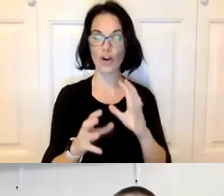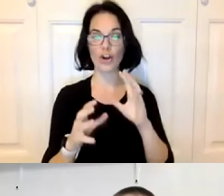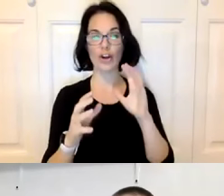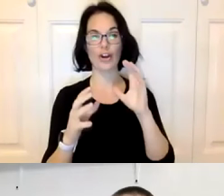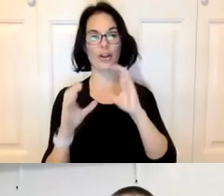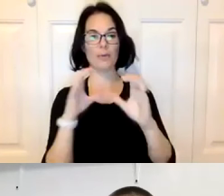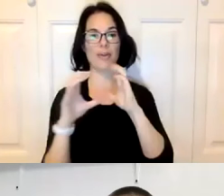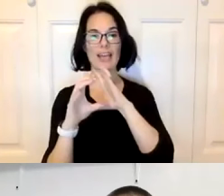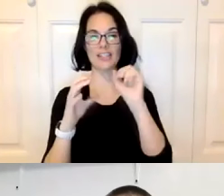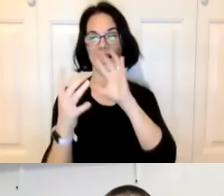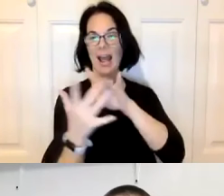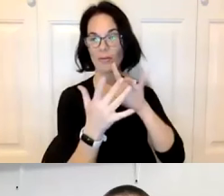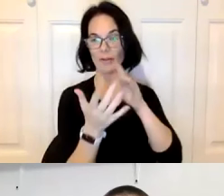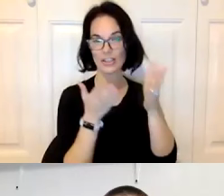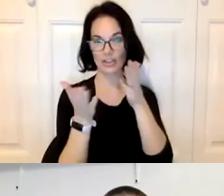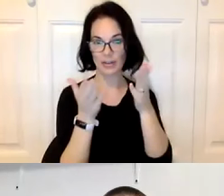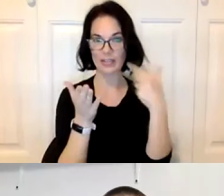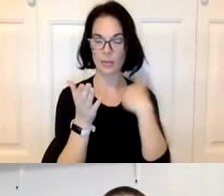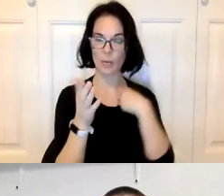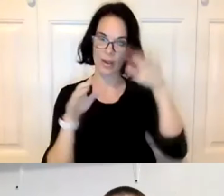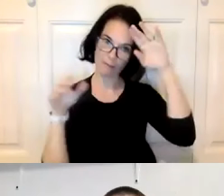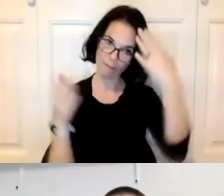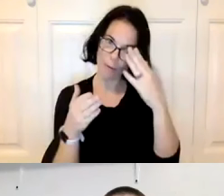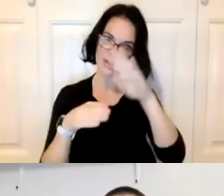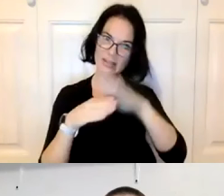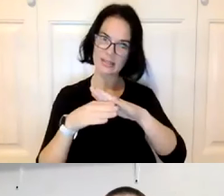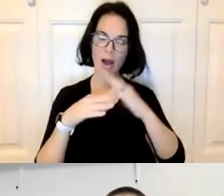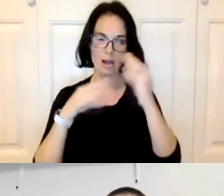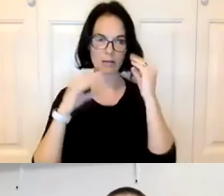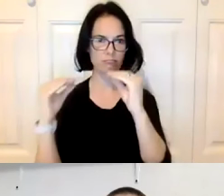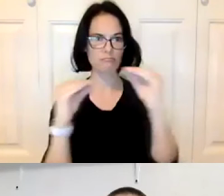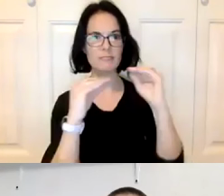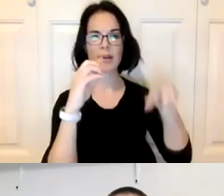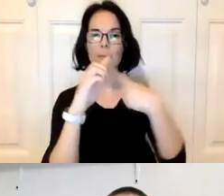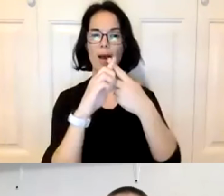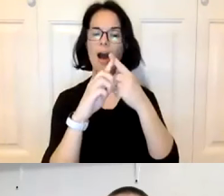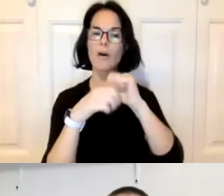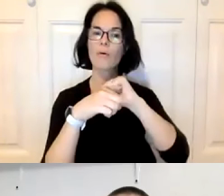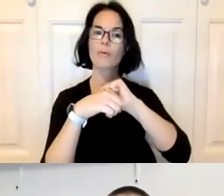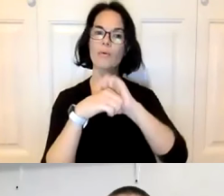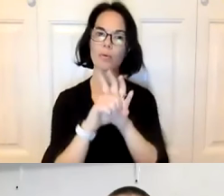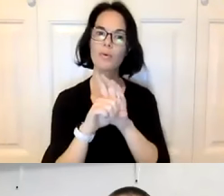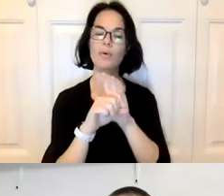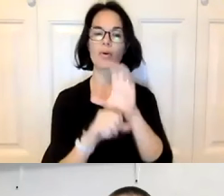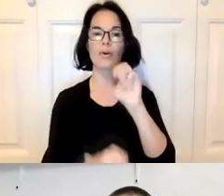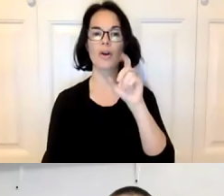We do COVID-19 education and help to share local county resources,